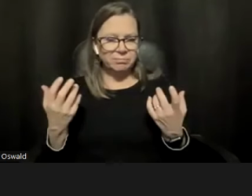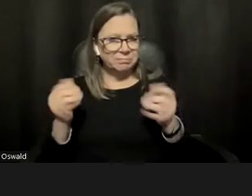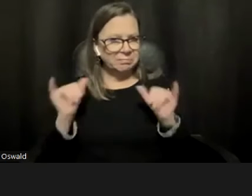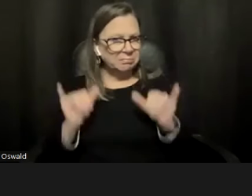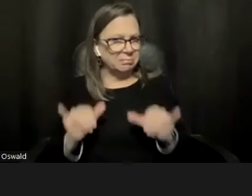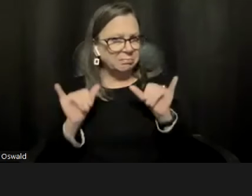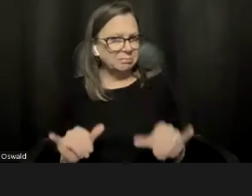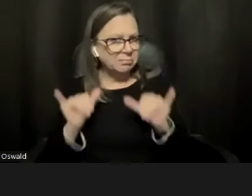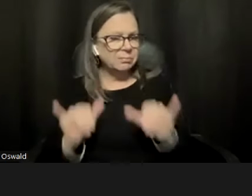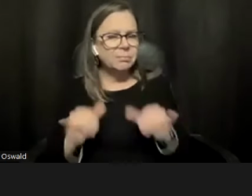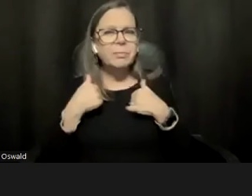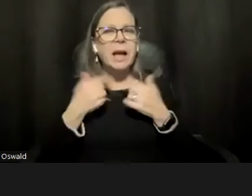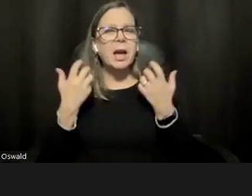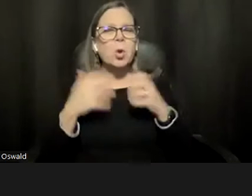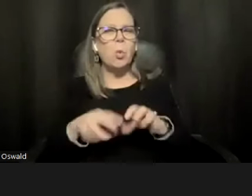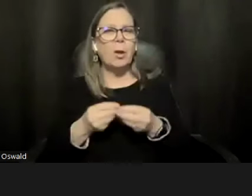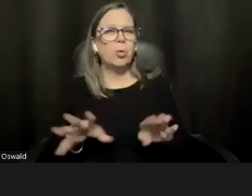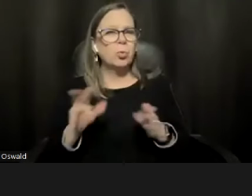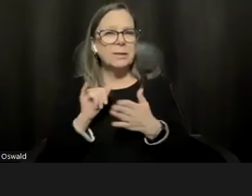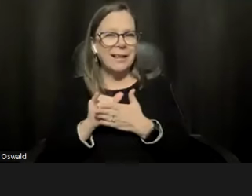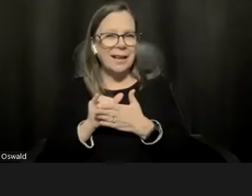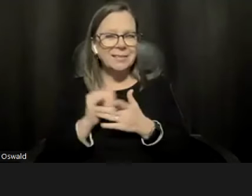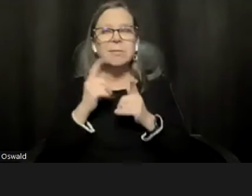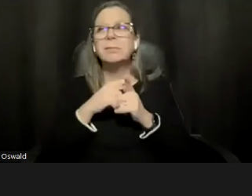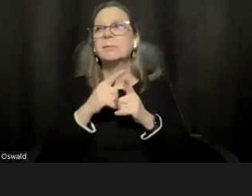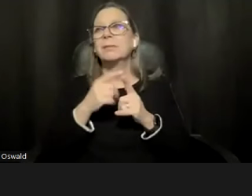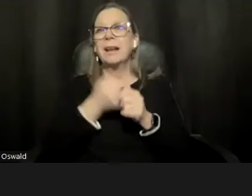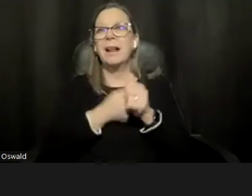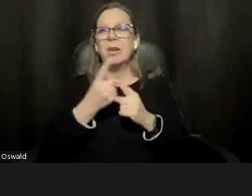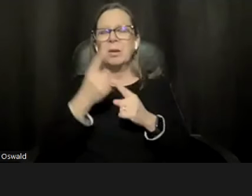So I do not want to lose that and then everybody starts getting confused on the dates.